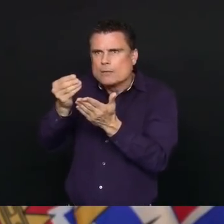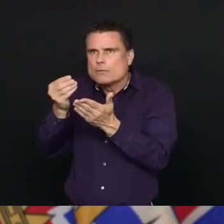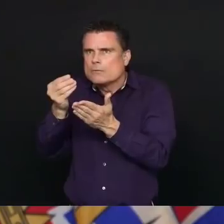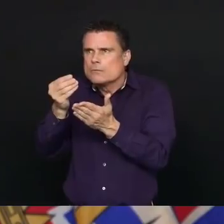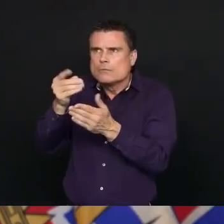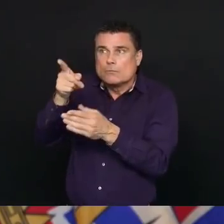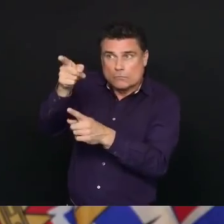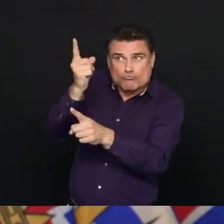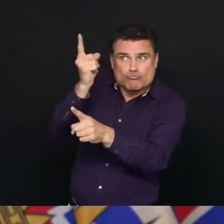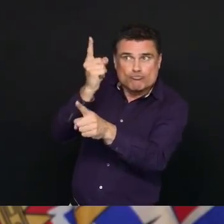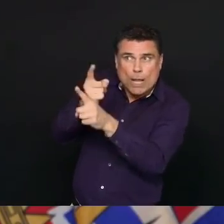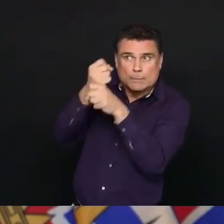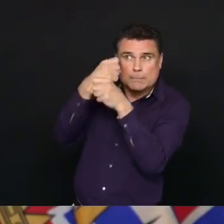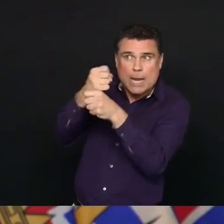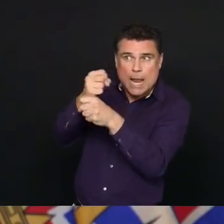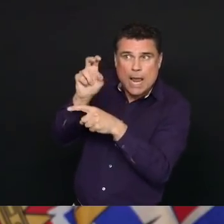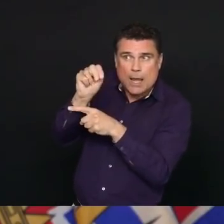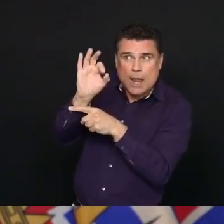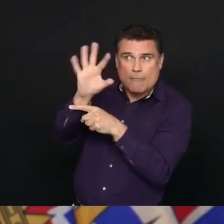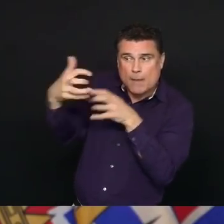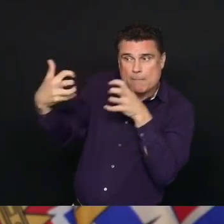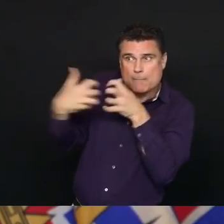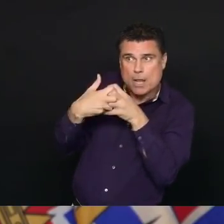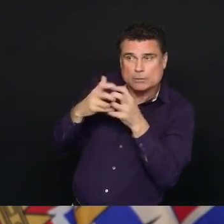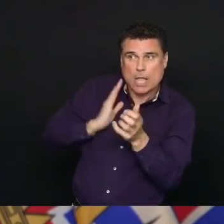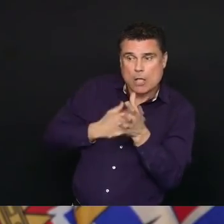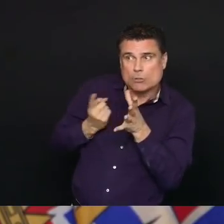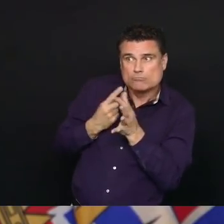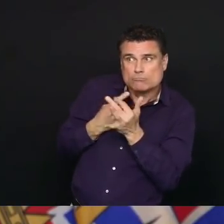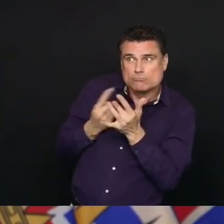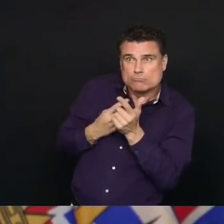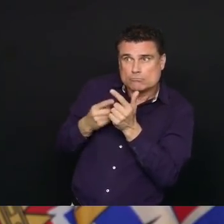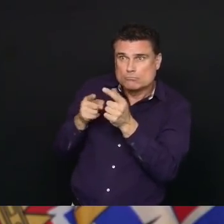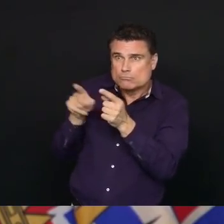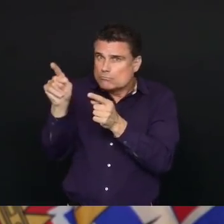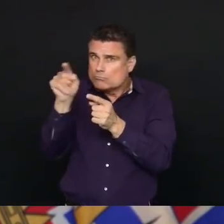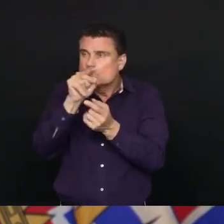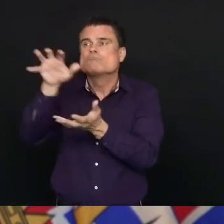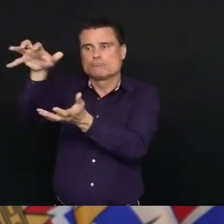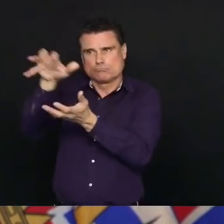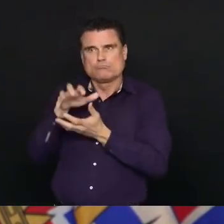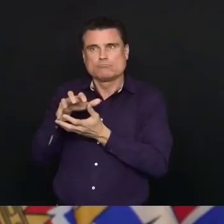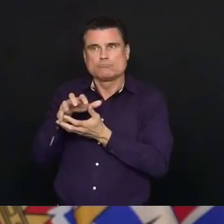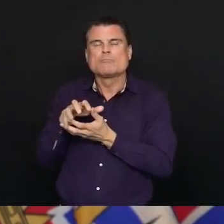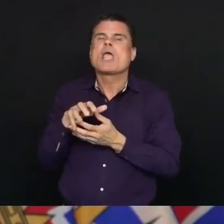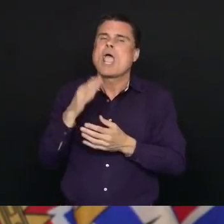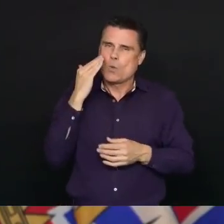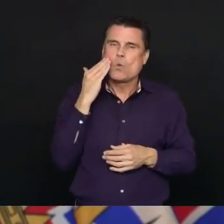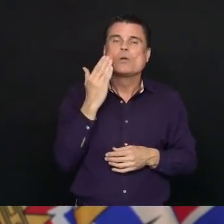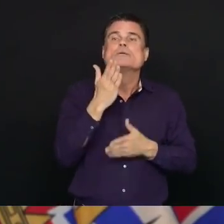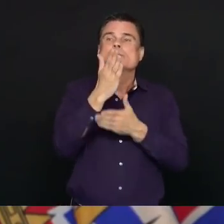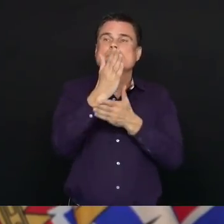I know that there are still small amounts available of different types of respirators that may not be